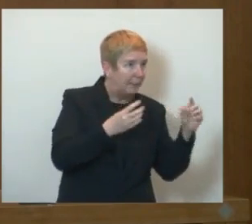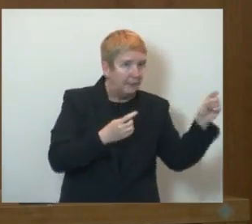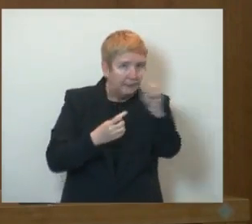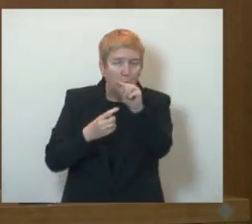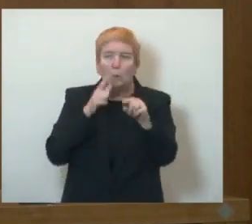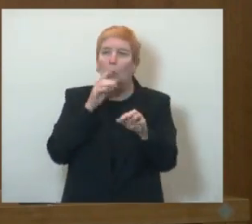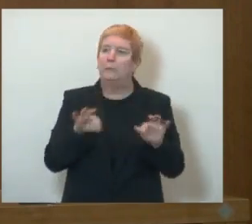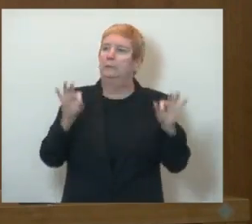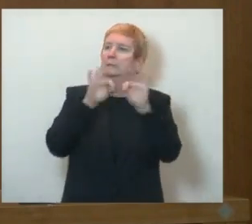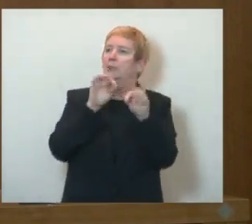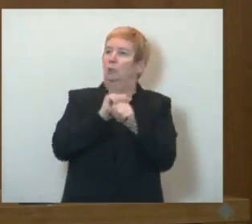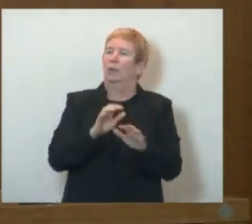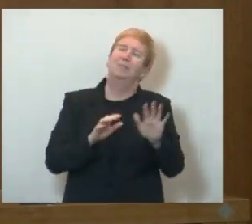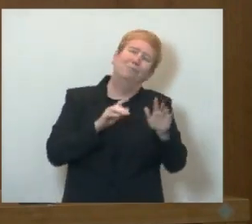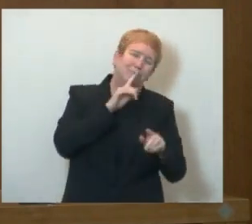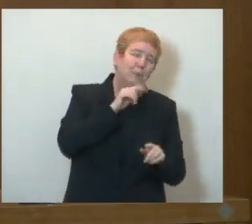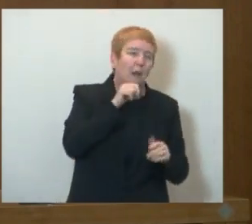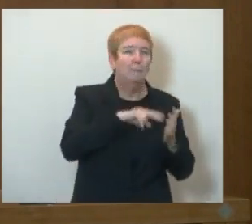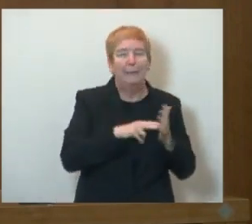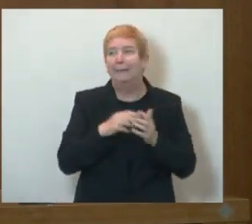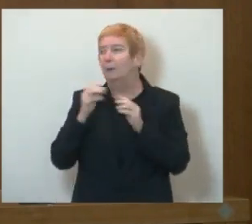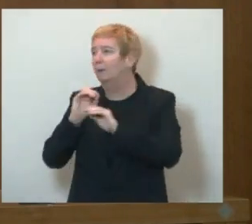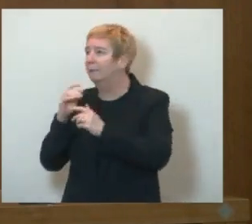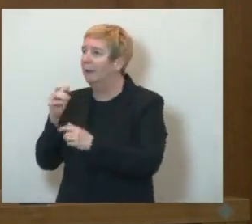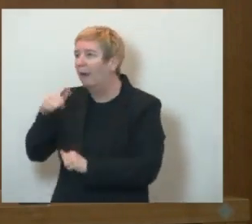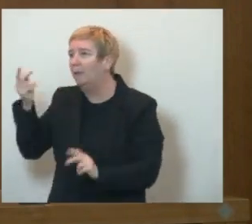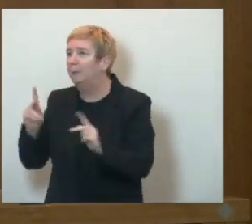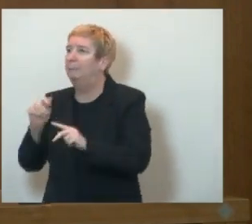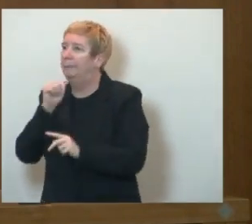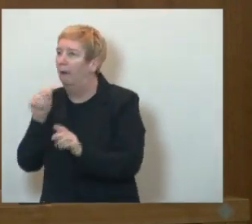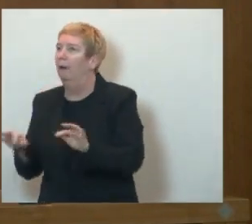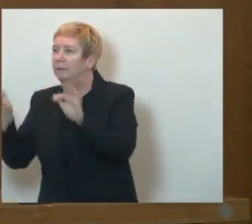I WANT TO SAY THAT THERE ARE MANY MANY ESSENTIAL WORKERS IN THE STATE.